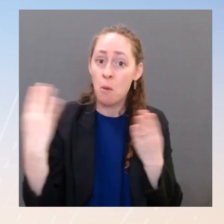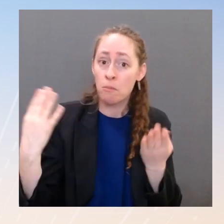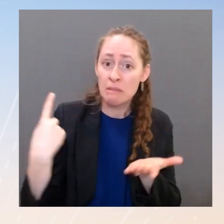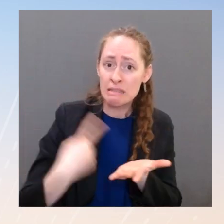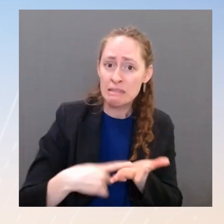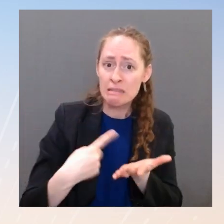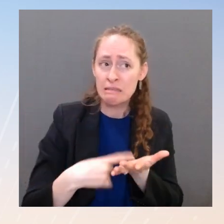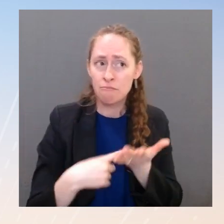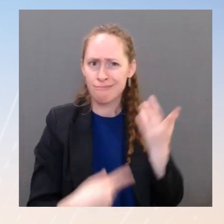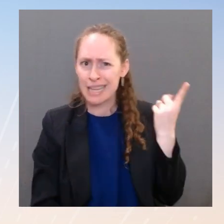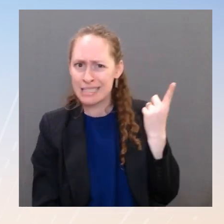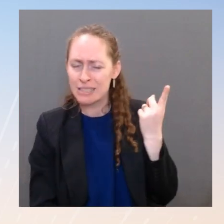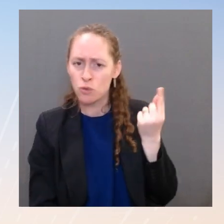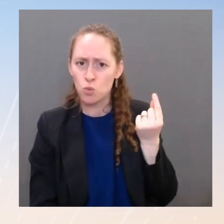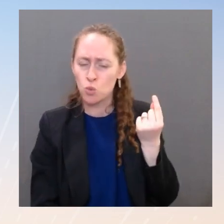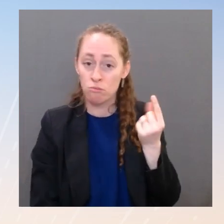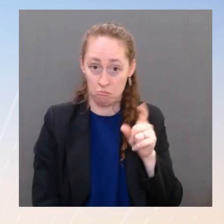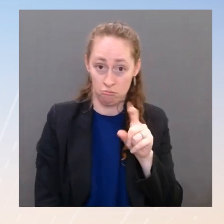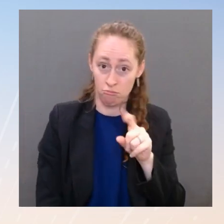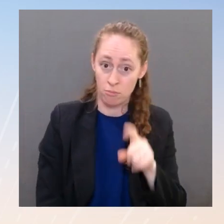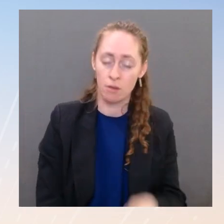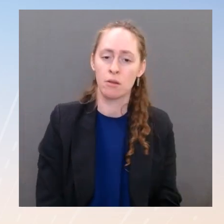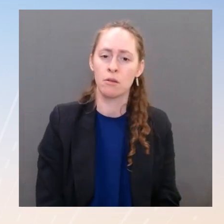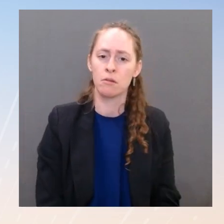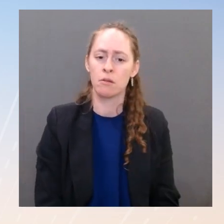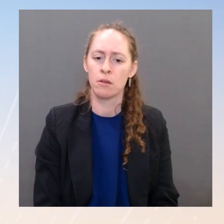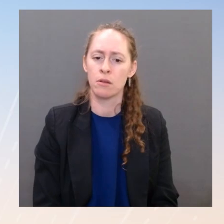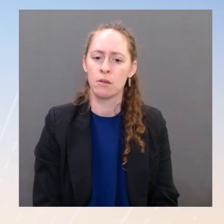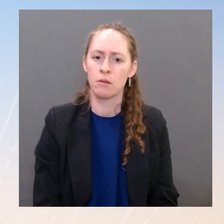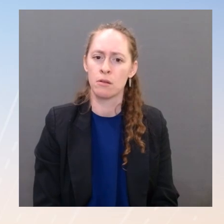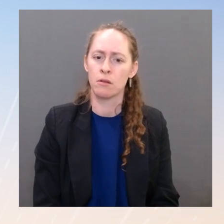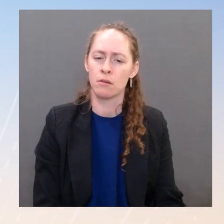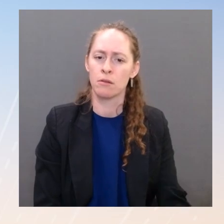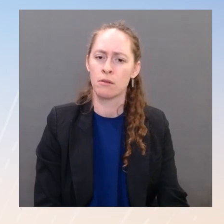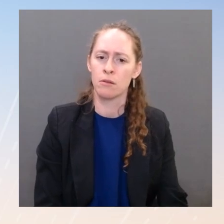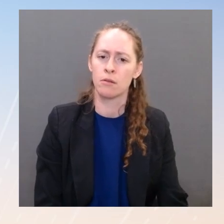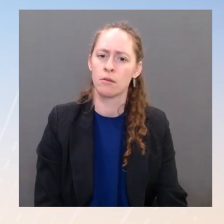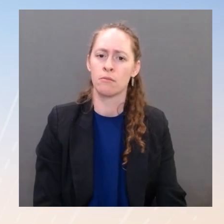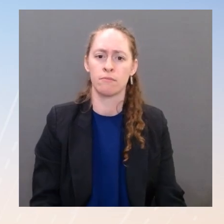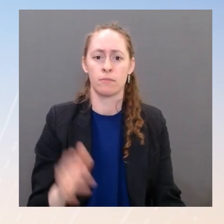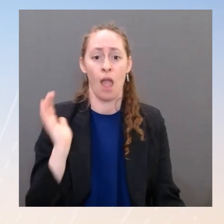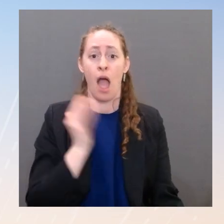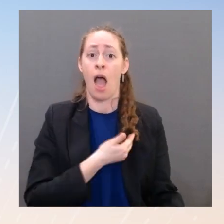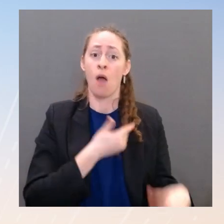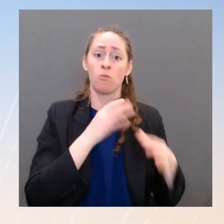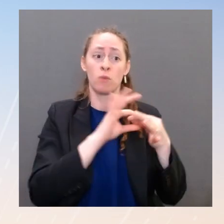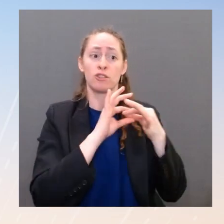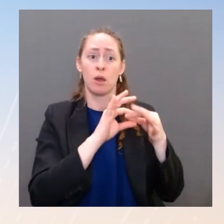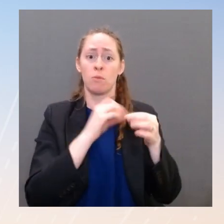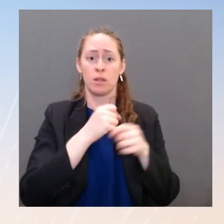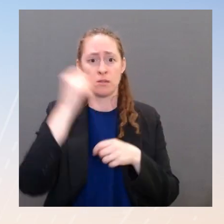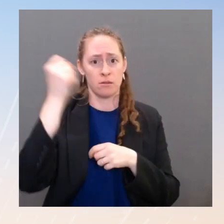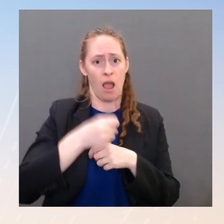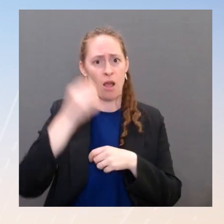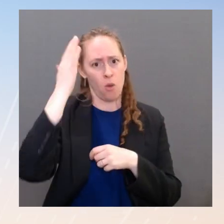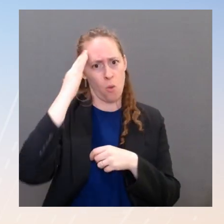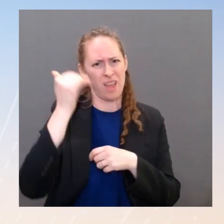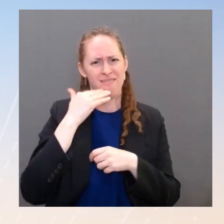incredibly important partnership, relationship. But the Quad will remain the Quad. We will continue to engage with South Korea